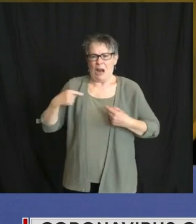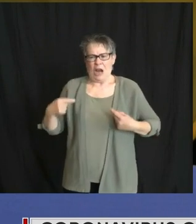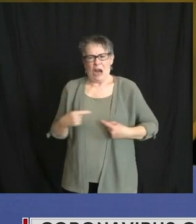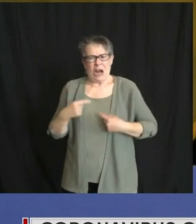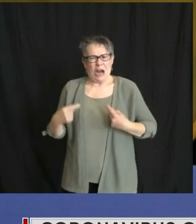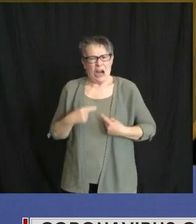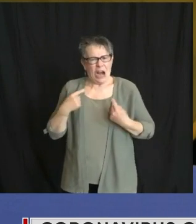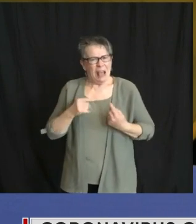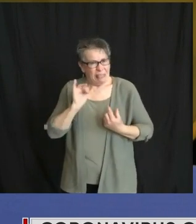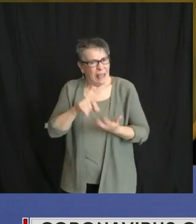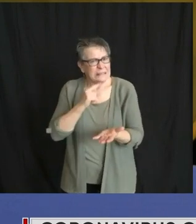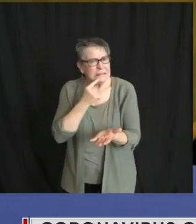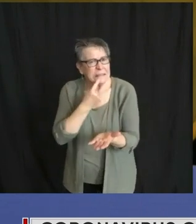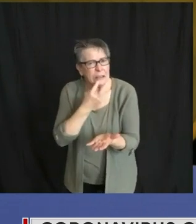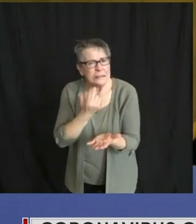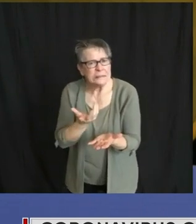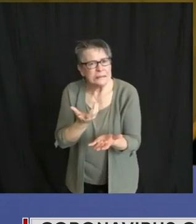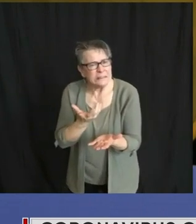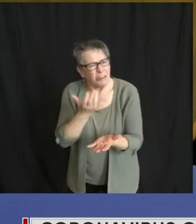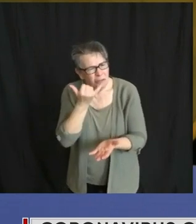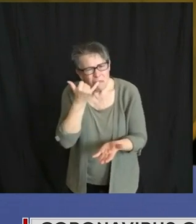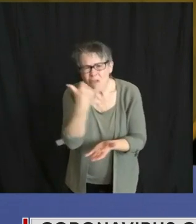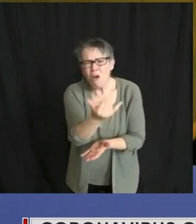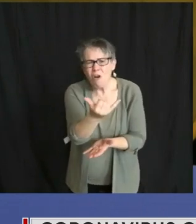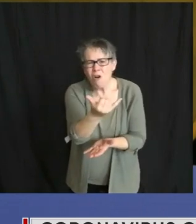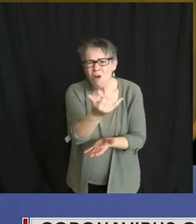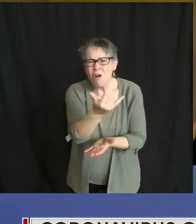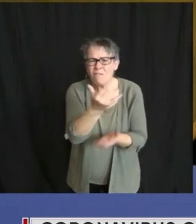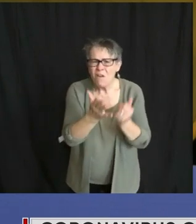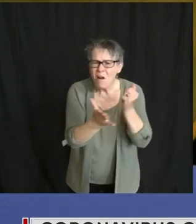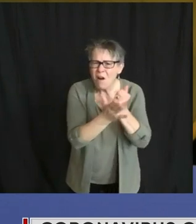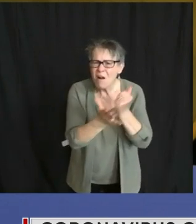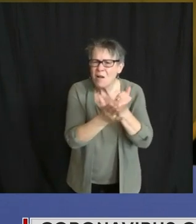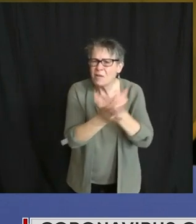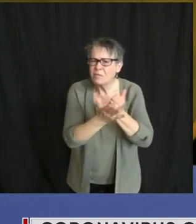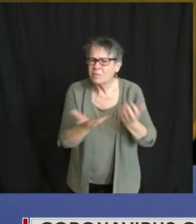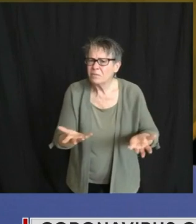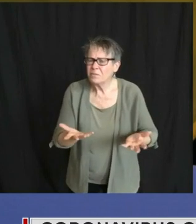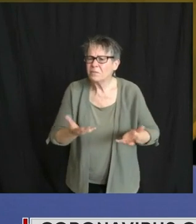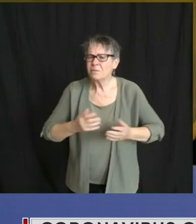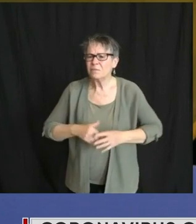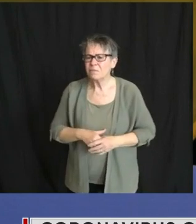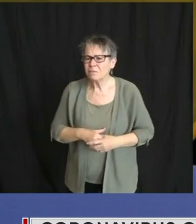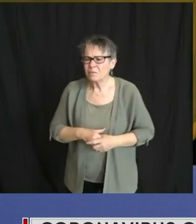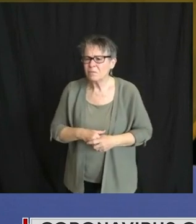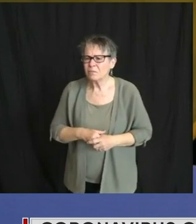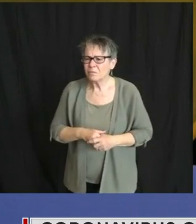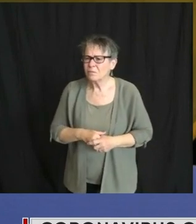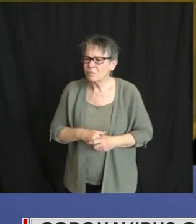ARE SYMPTOMS TO TAKE SERIOUSLY